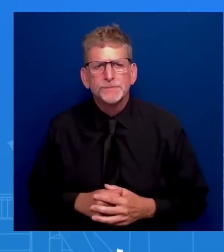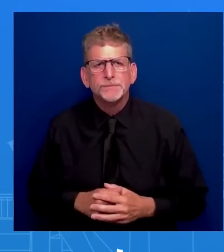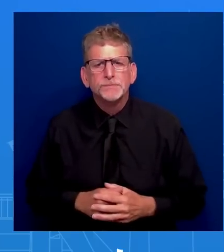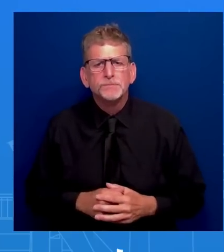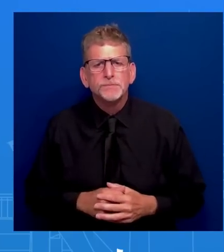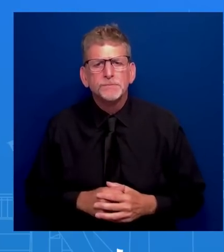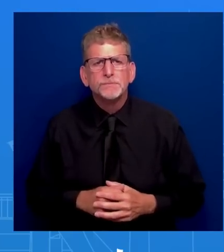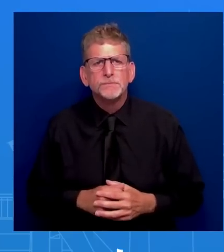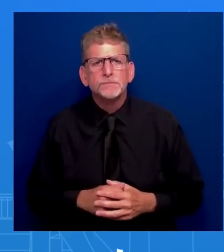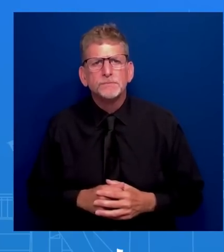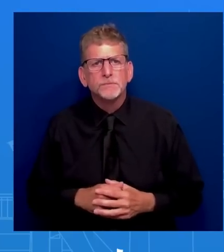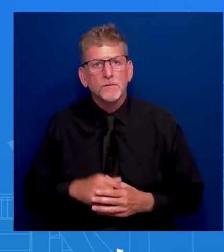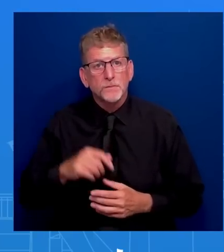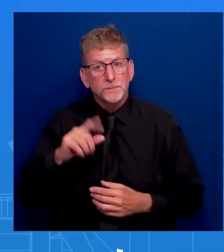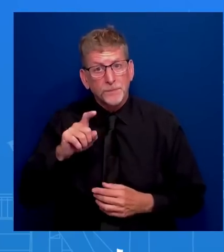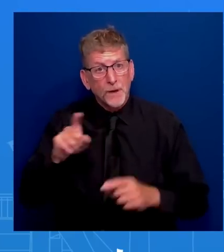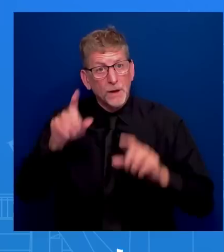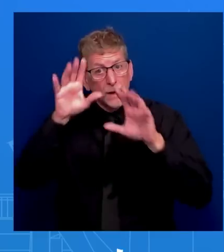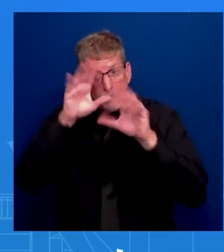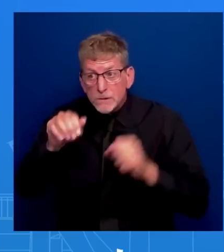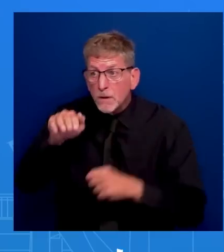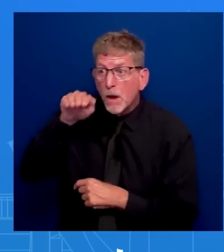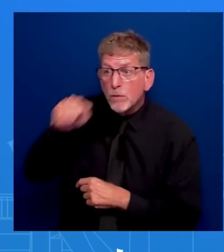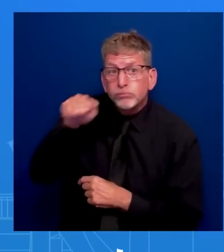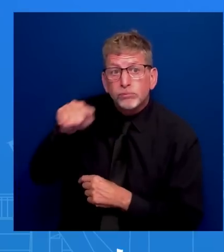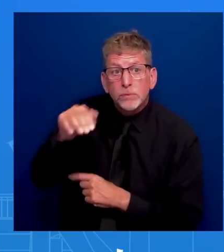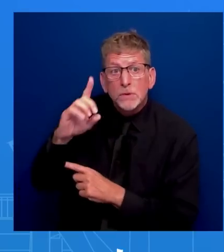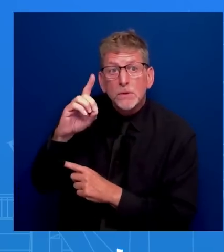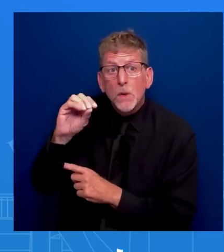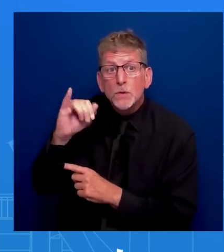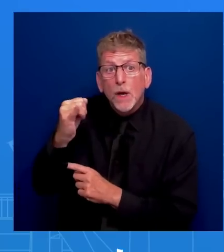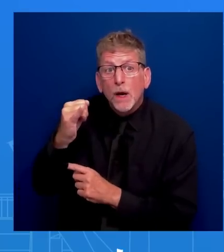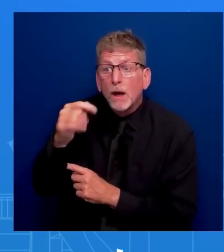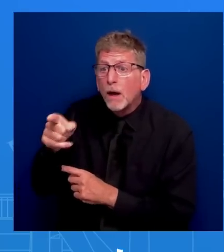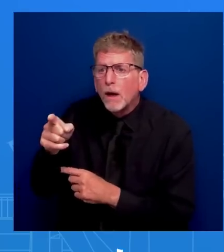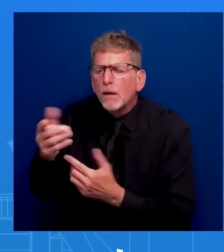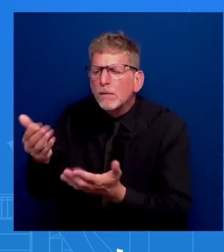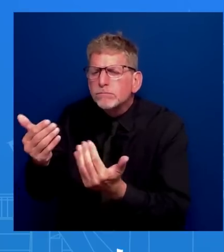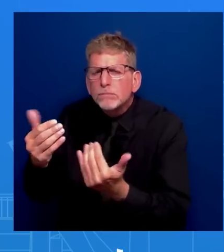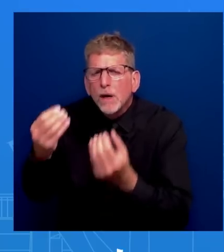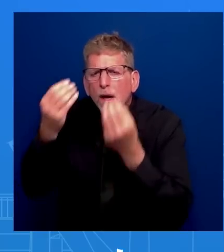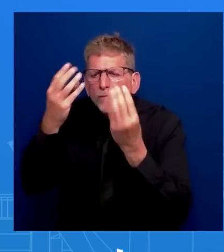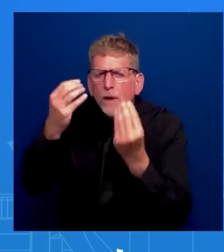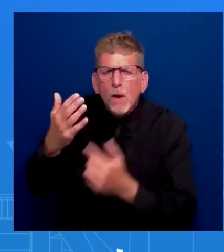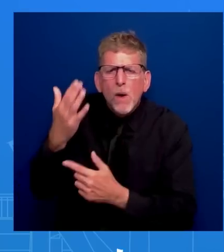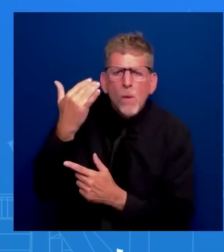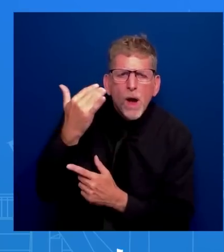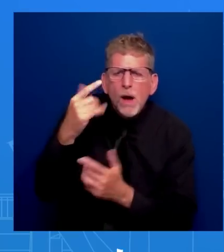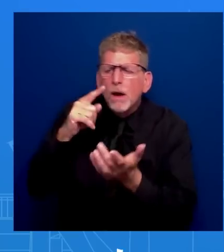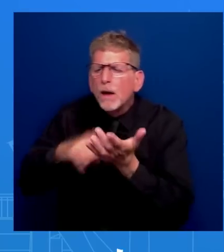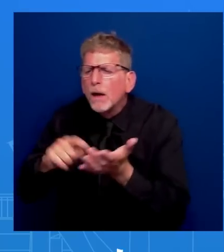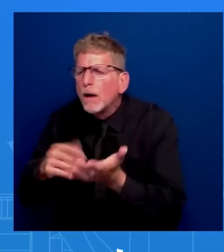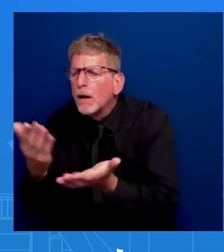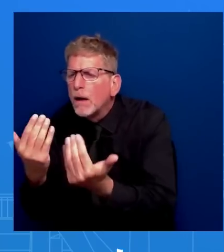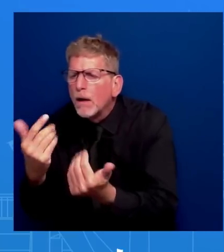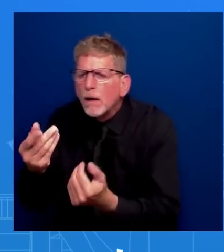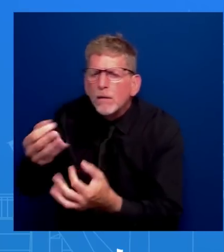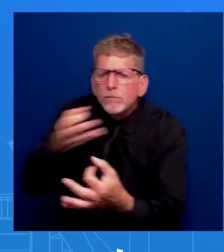the underlying evidence there? Ms. Jean-Pierre: Again, this is not something I'm going to comment on today or from here at all. This goes to the Department of Justice,